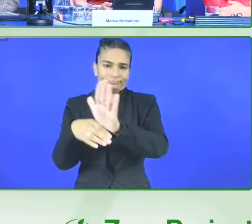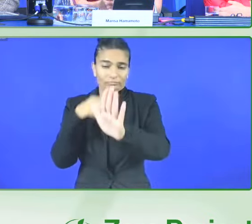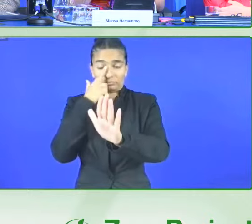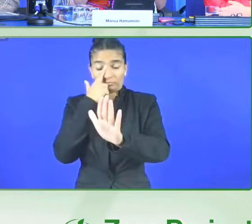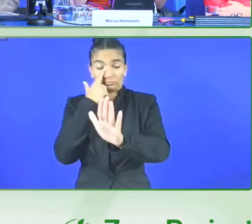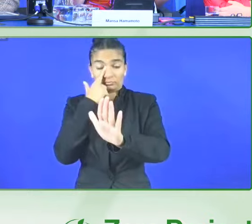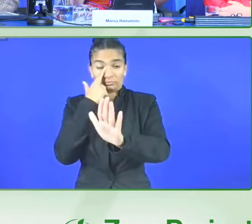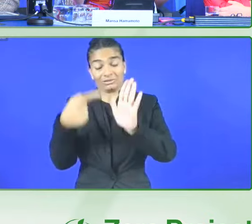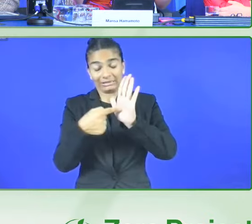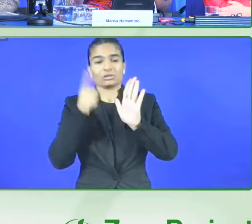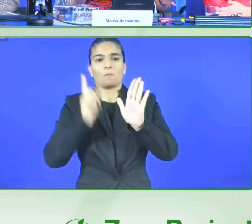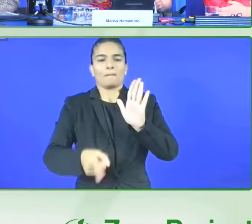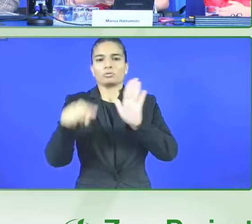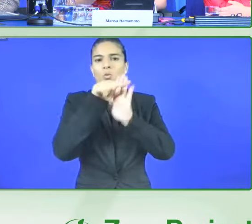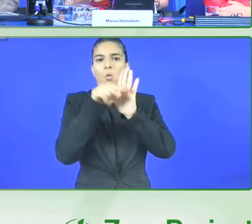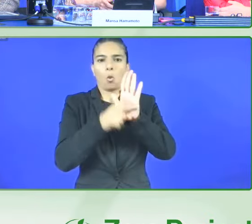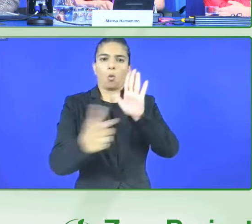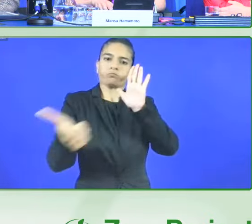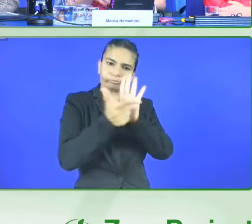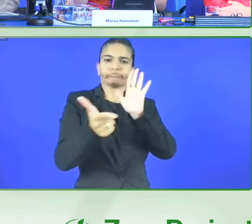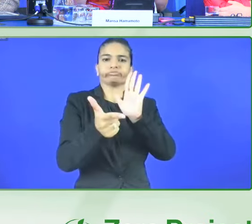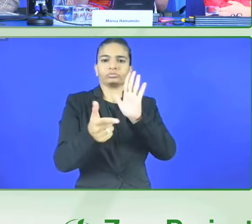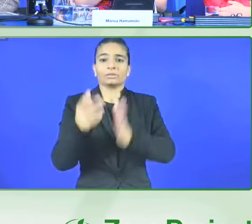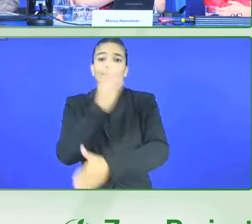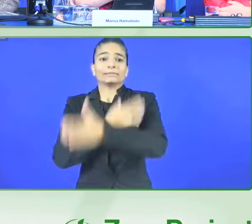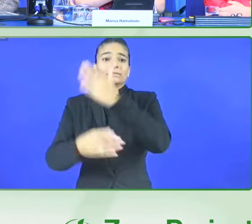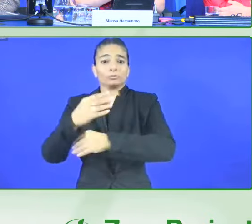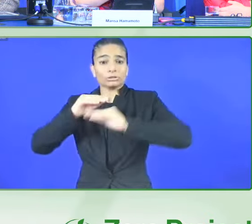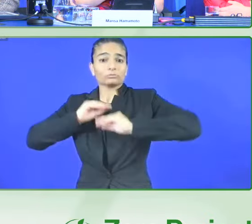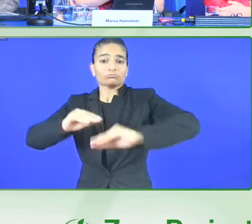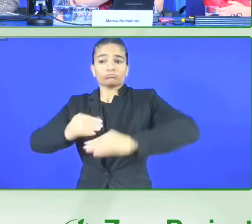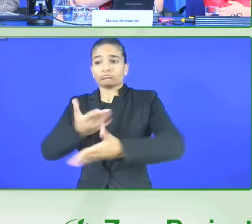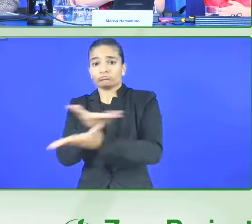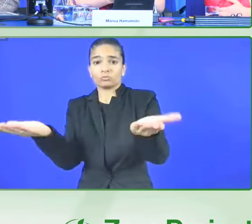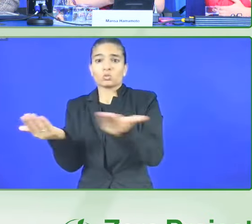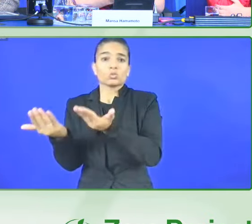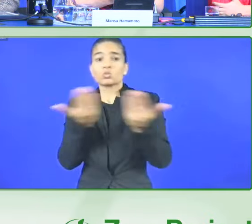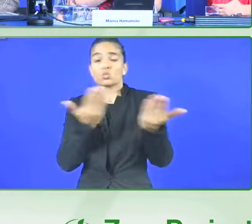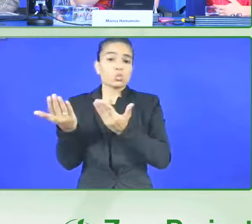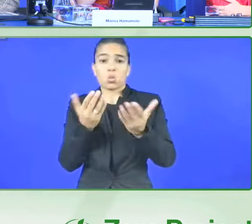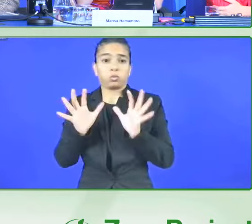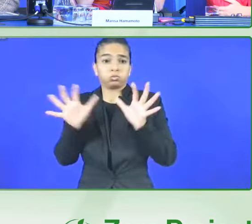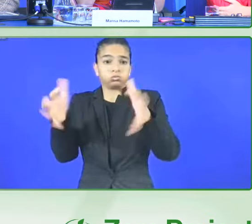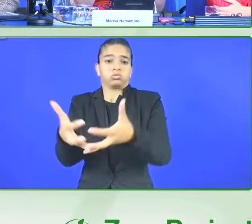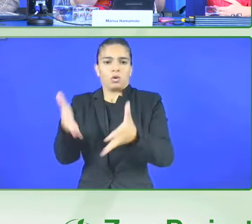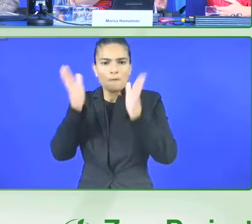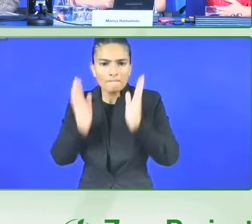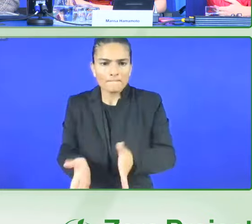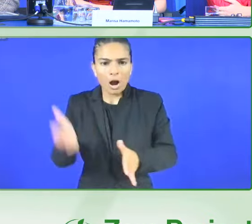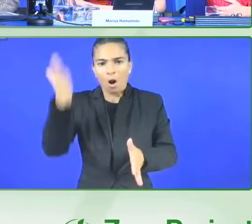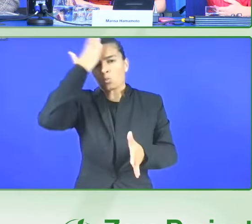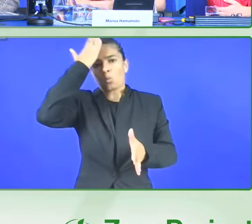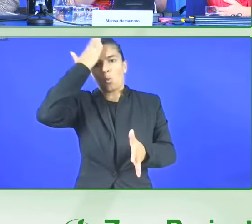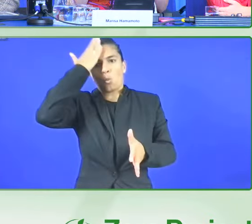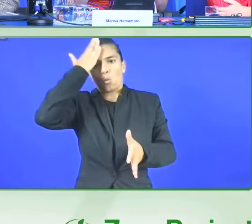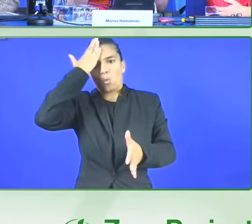A girl lays across a woman in a wheelchair, stretches out her arm.